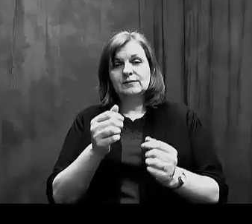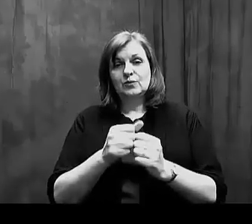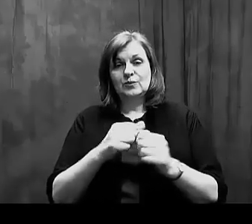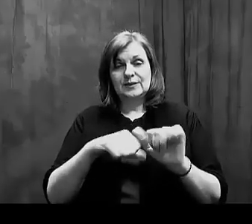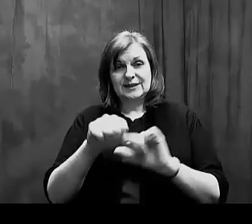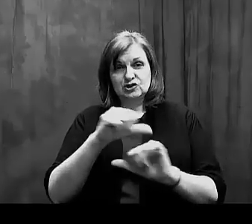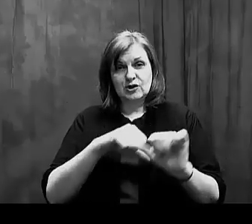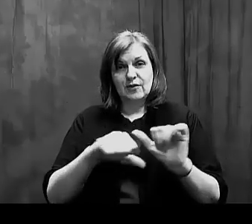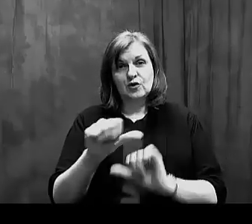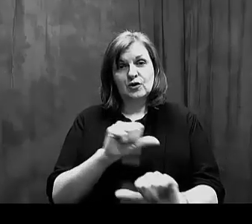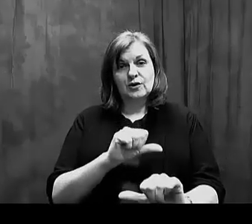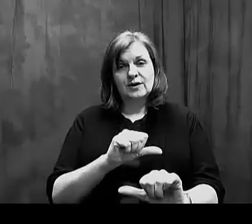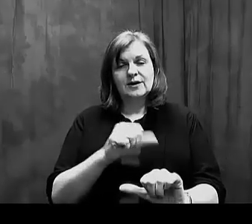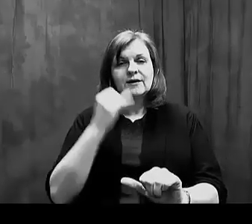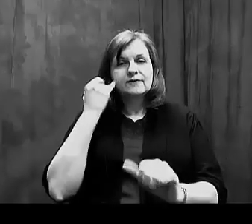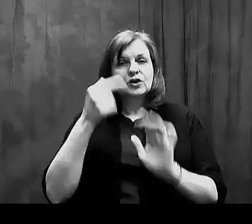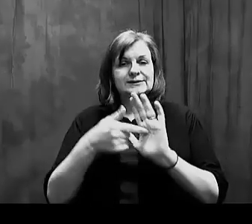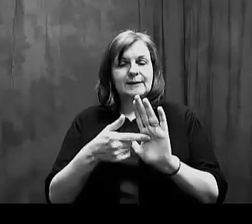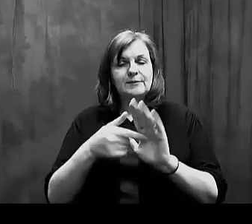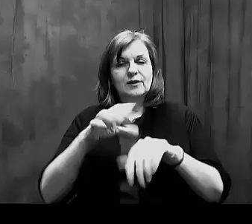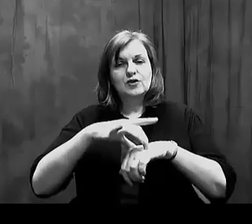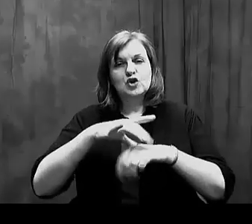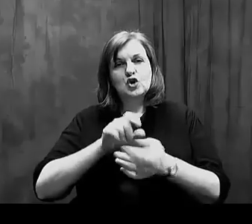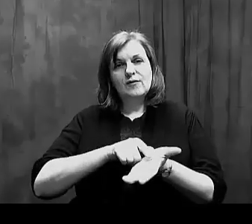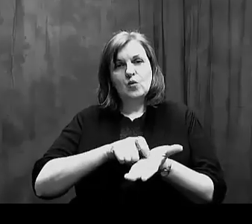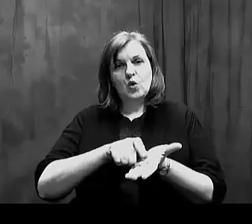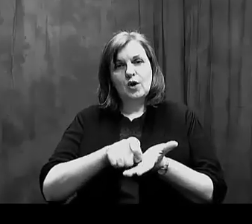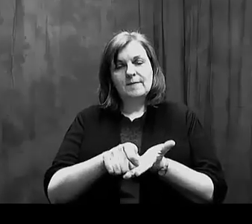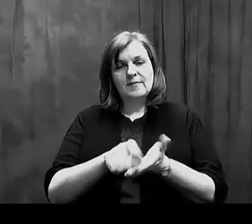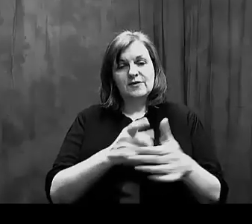sexually